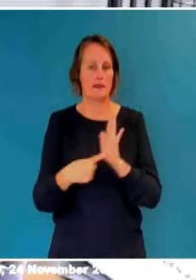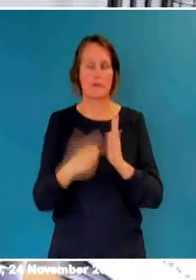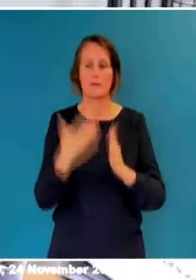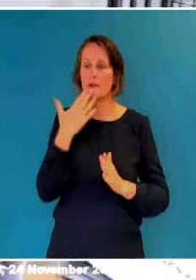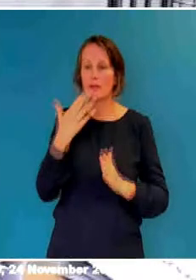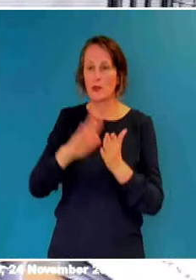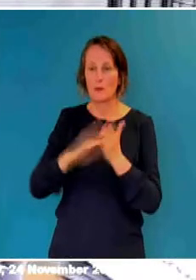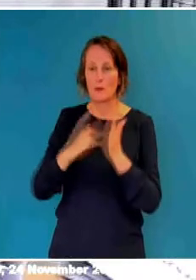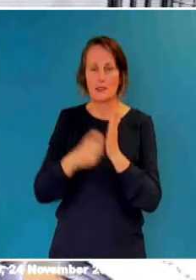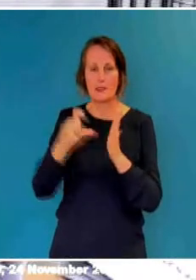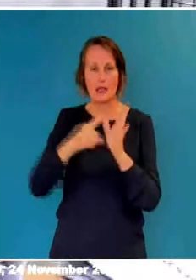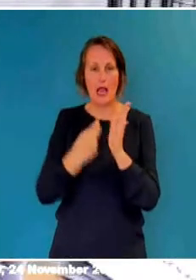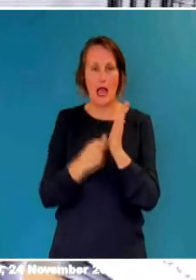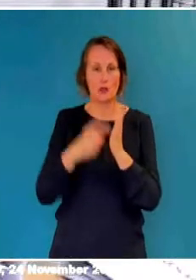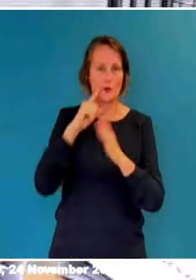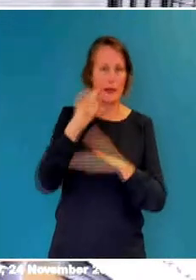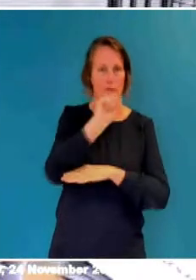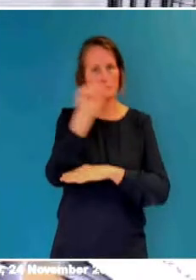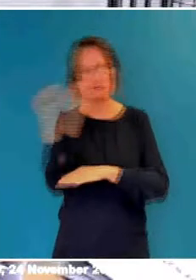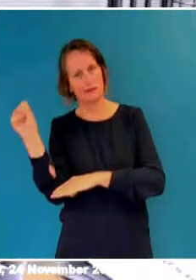You can remove your head from the screen.